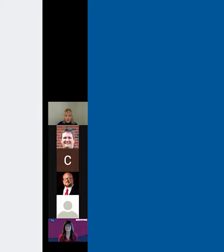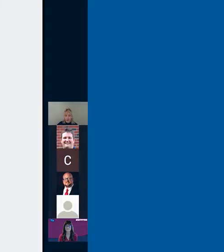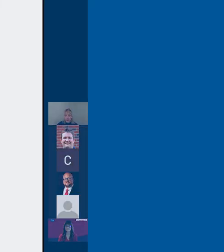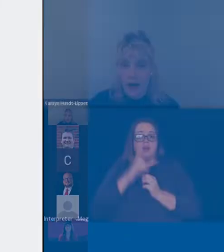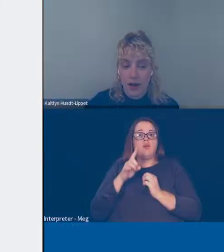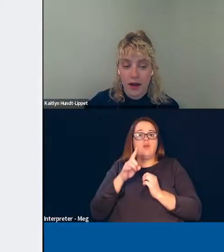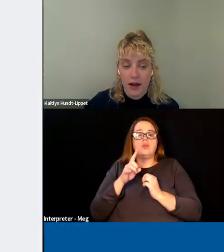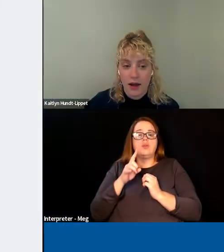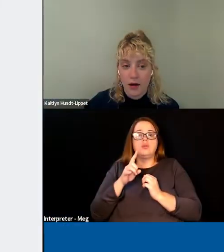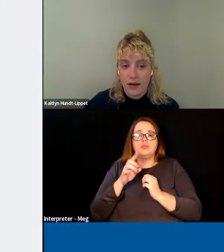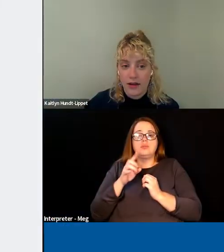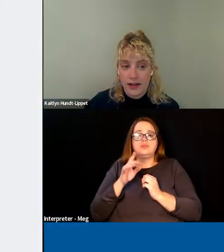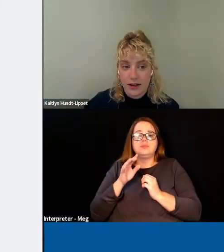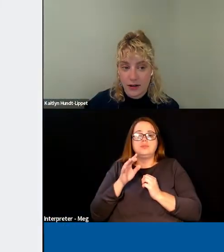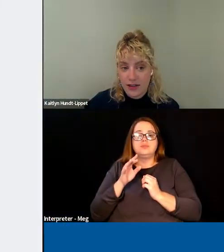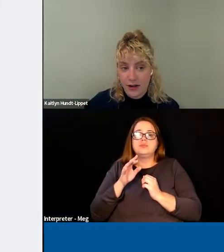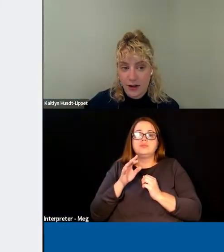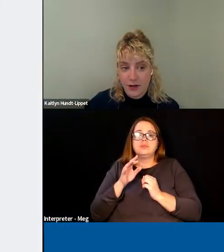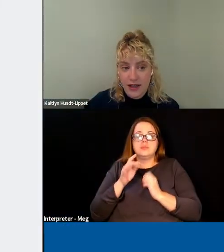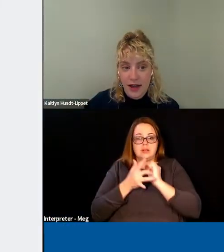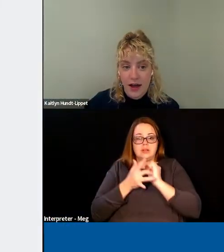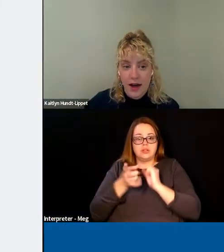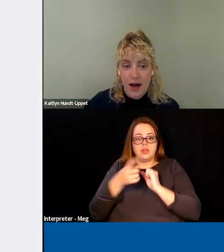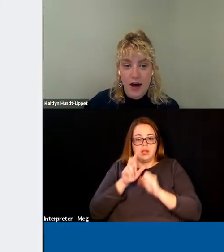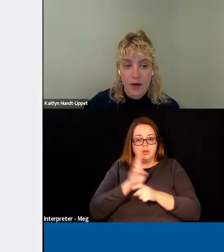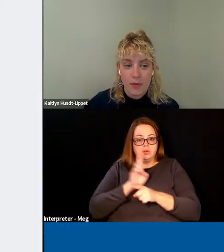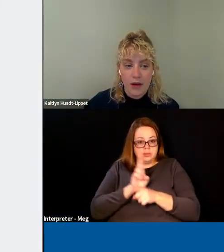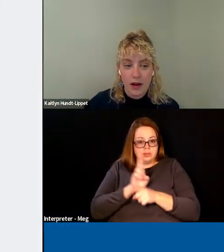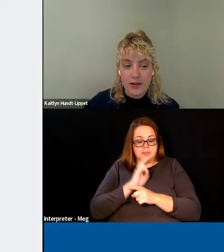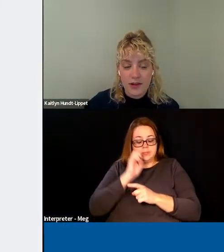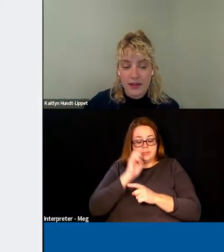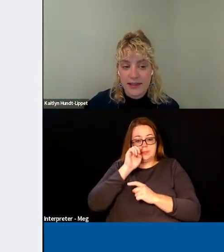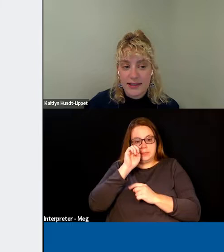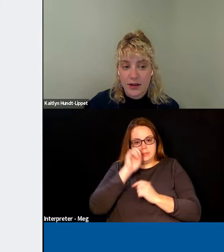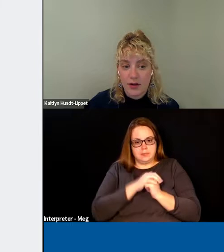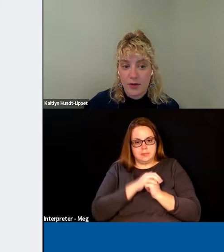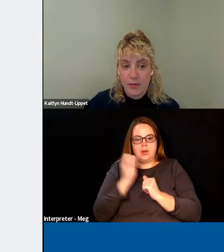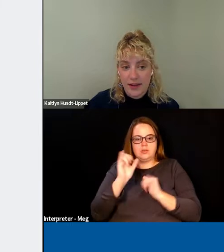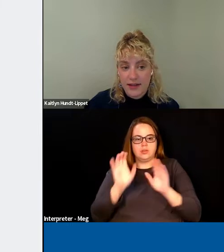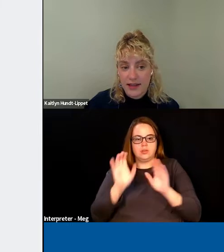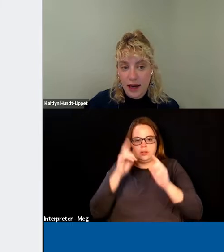for the technology that they're using. Also, it's great to consider the methods.